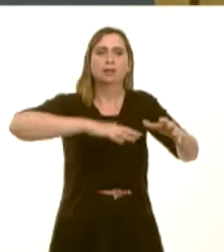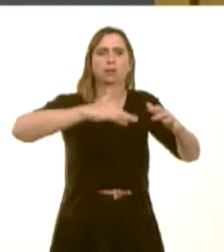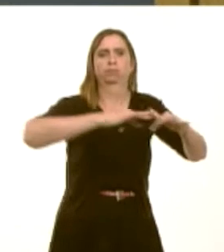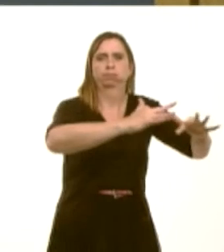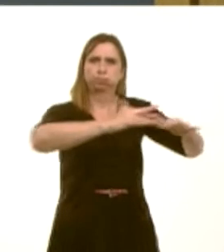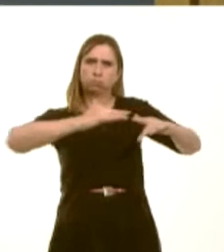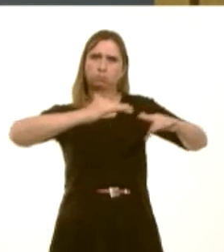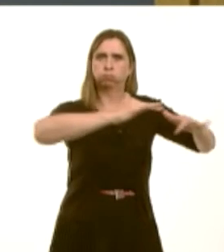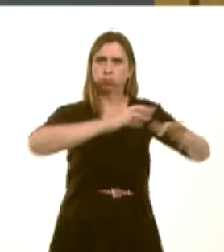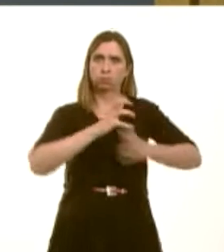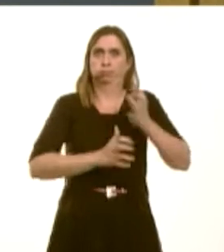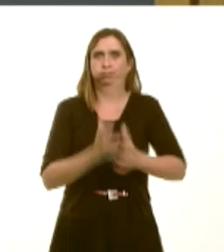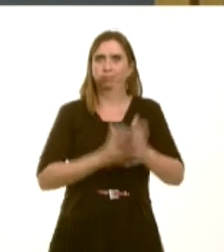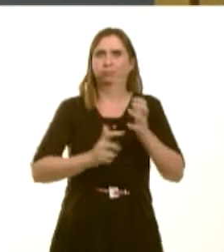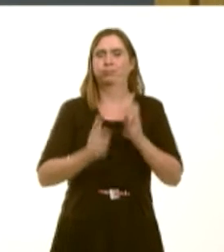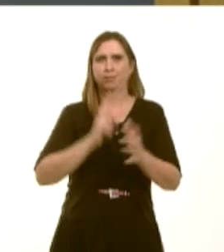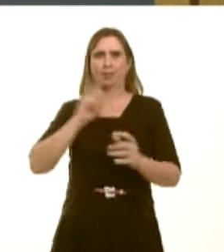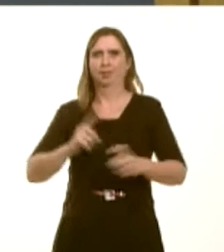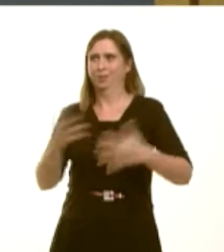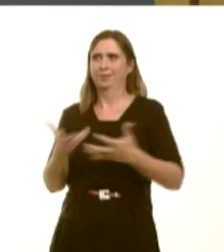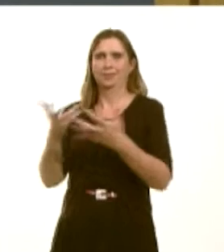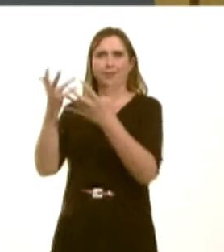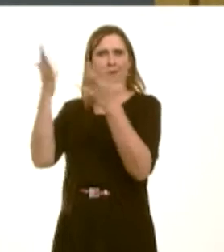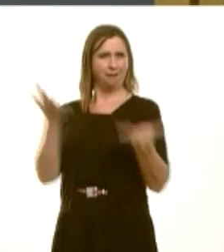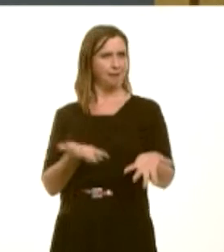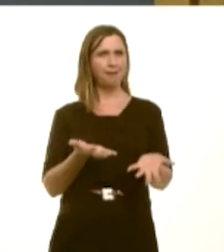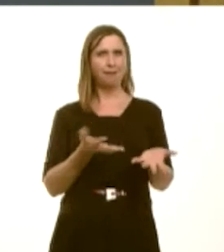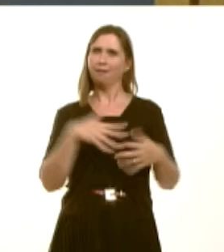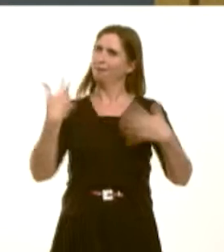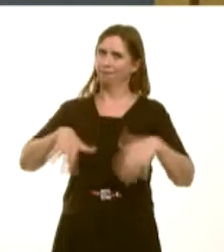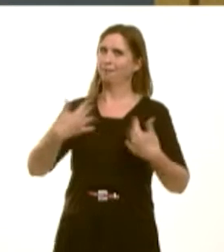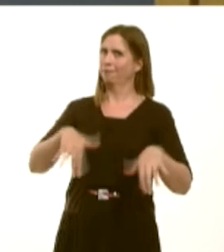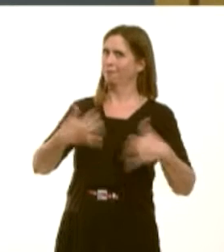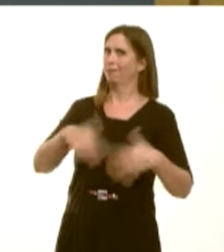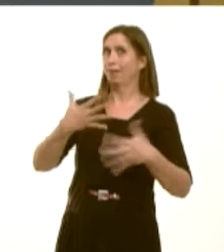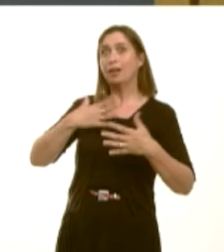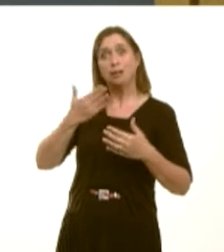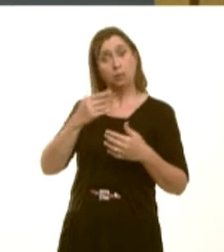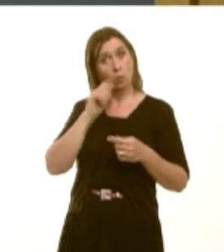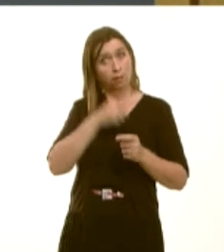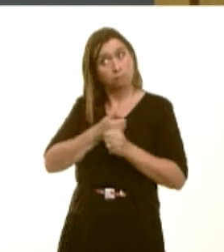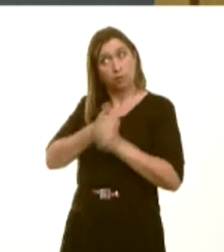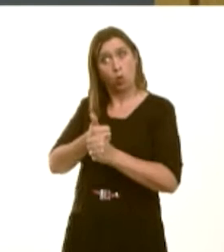in my constituency and other parts of Wales in the future. Will the First Minister now express his support for the continuation of that work and ensure